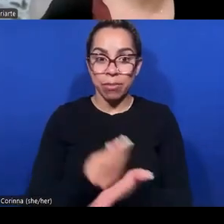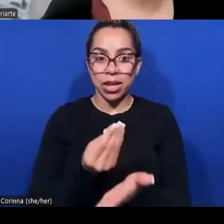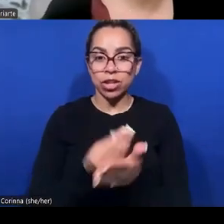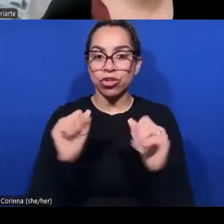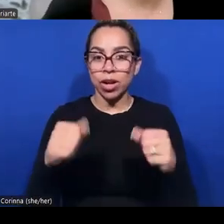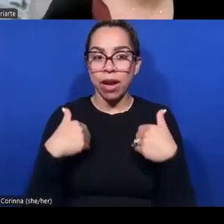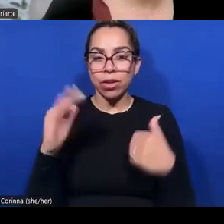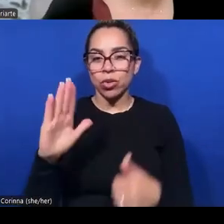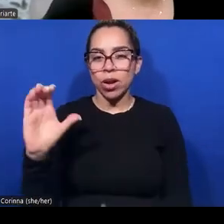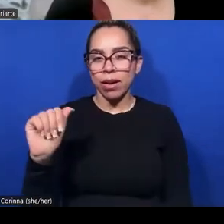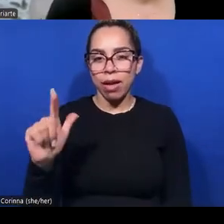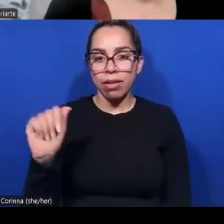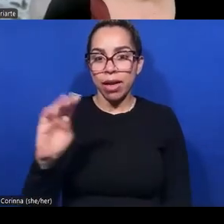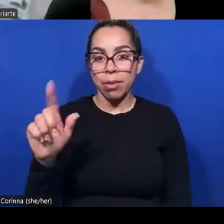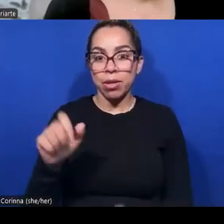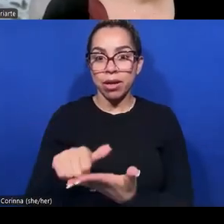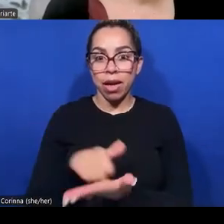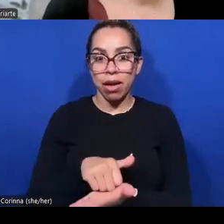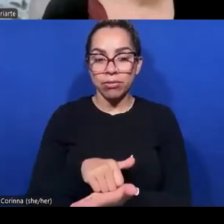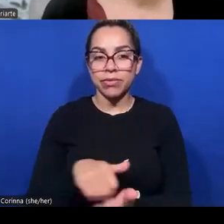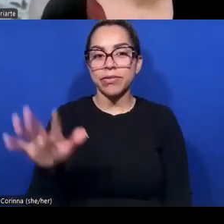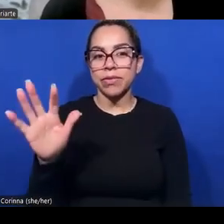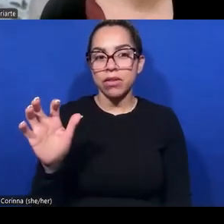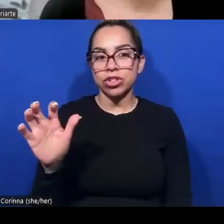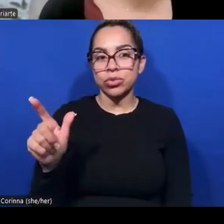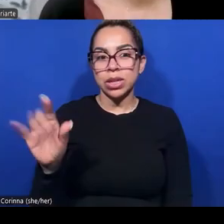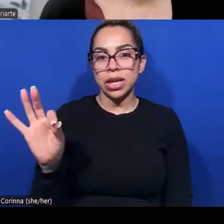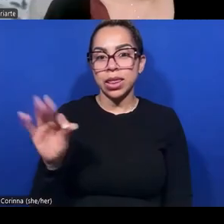Able account is $529,000,